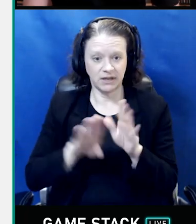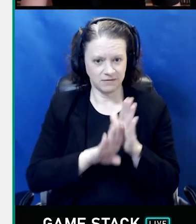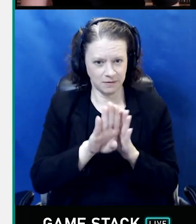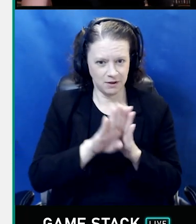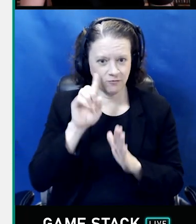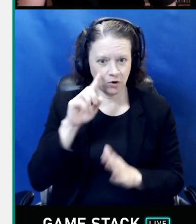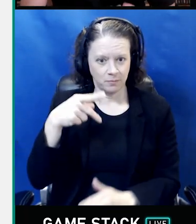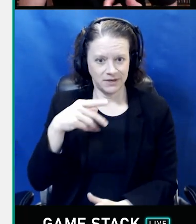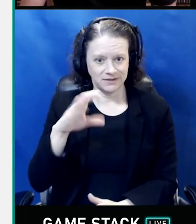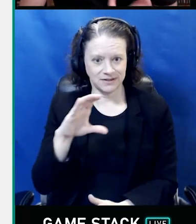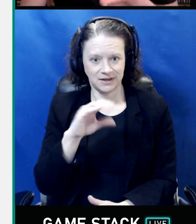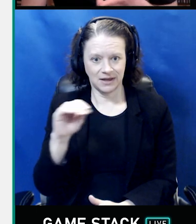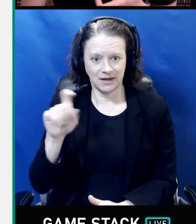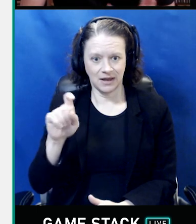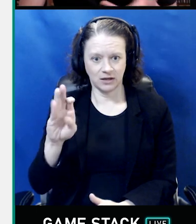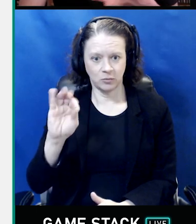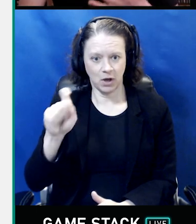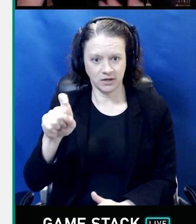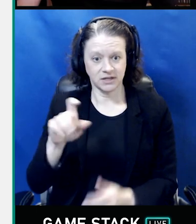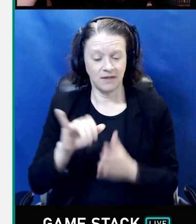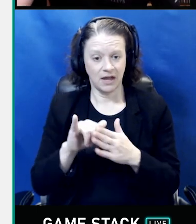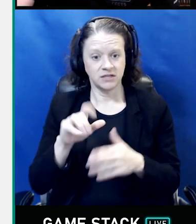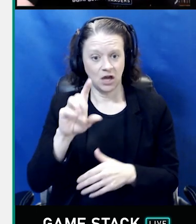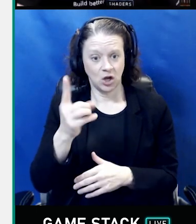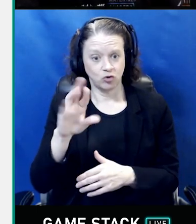That's the driver, the compiler and also the runtime component.